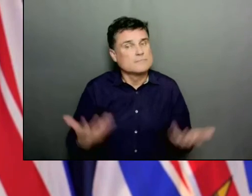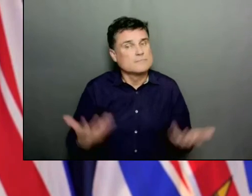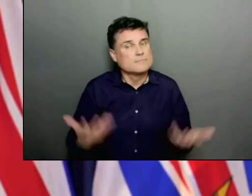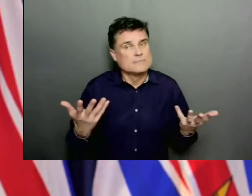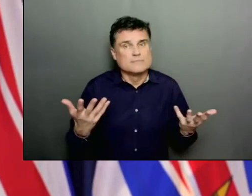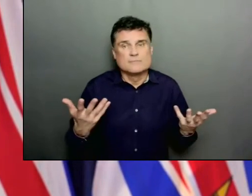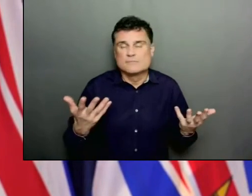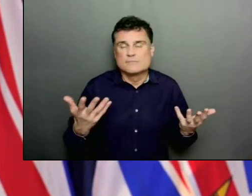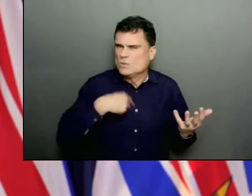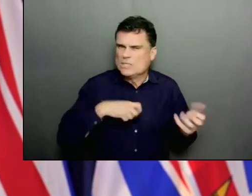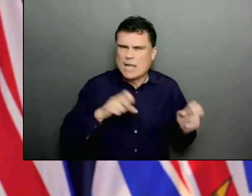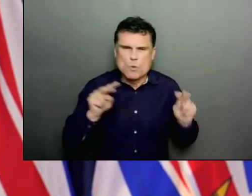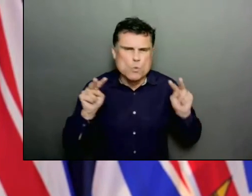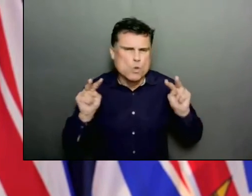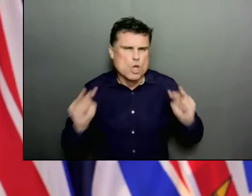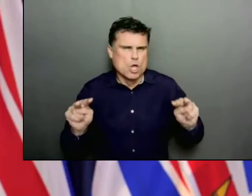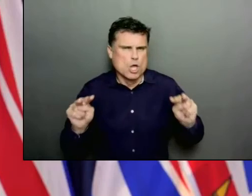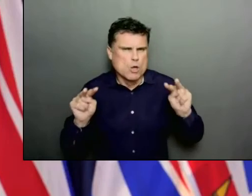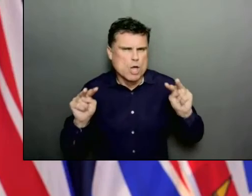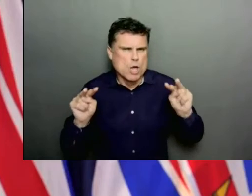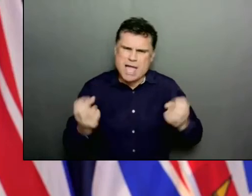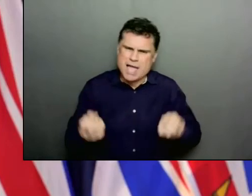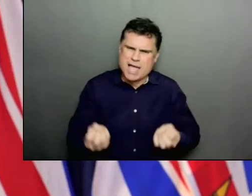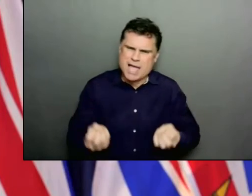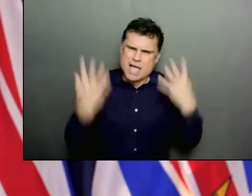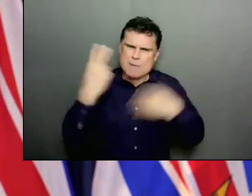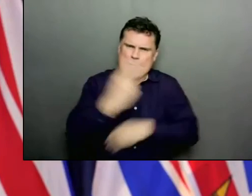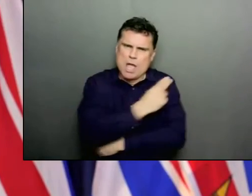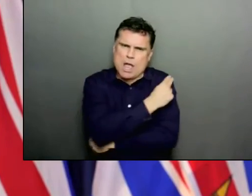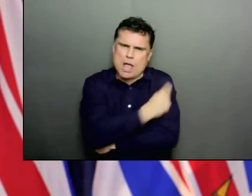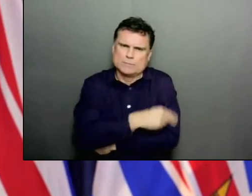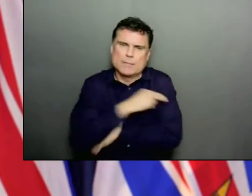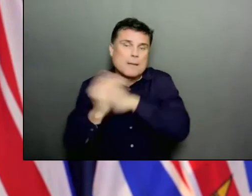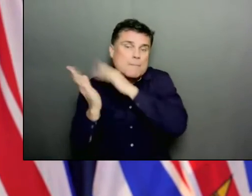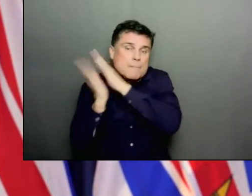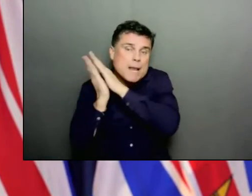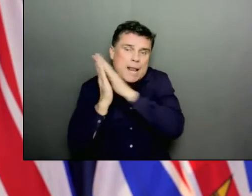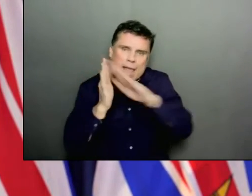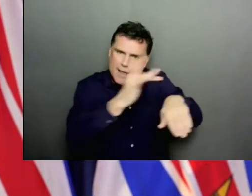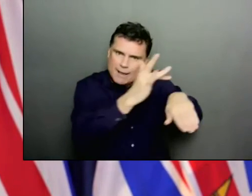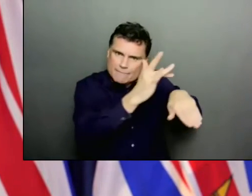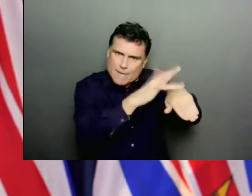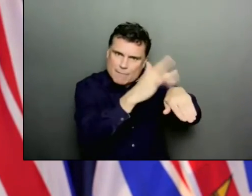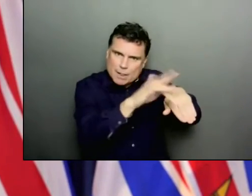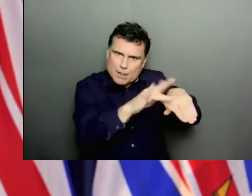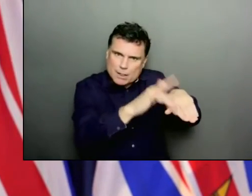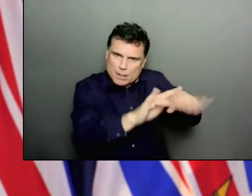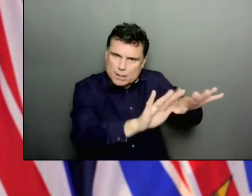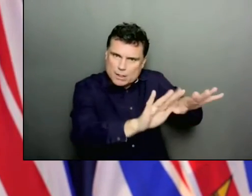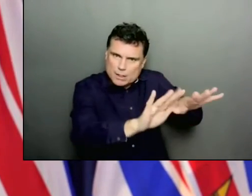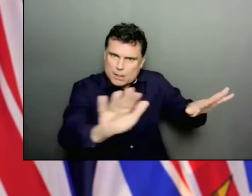You will recall the strong measures we took in March to ensure we had adequate acute care capacity